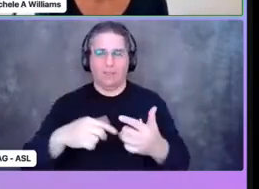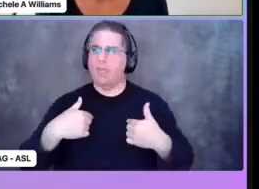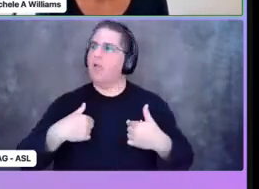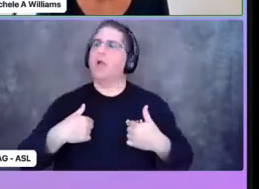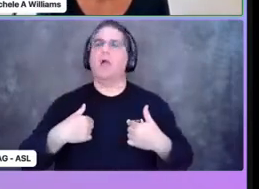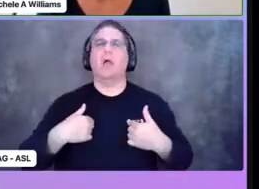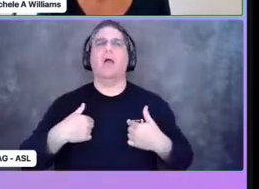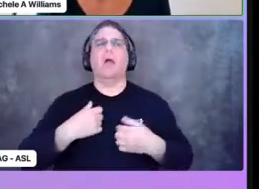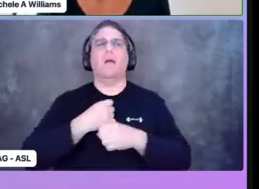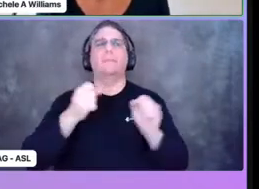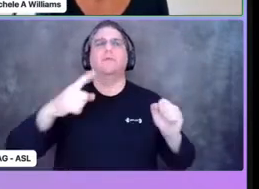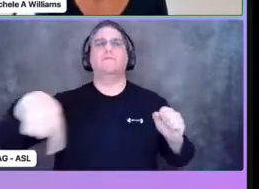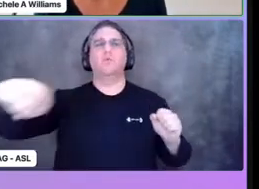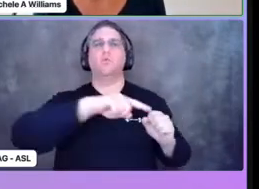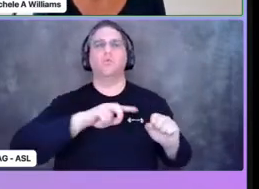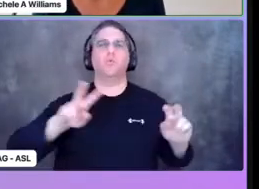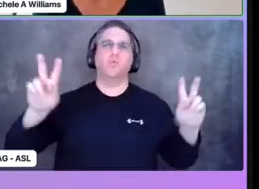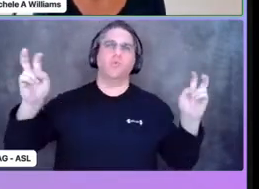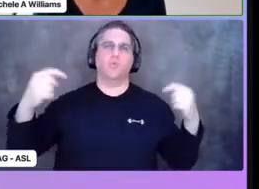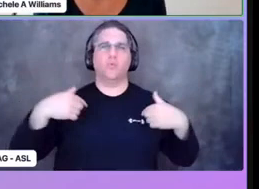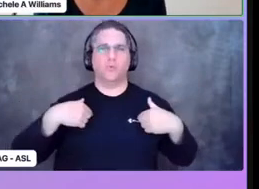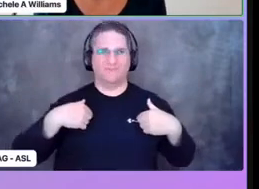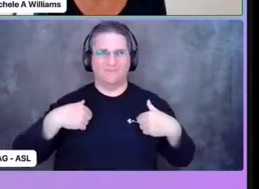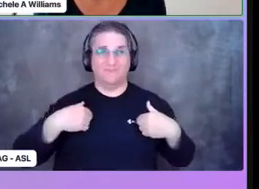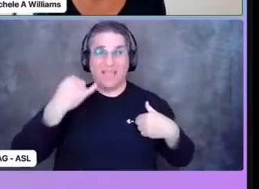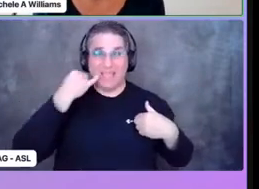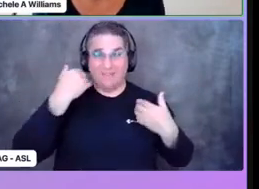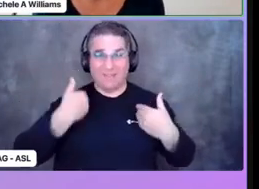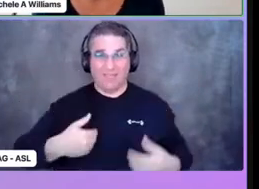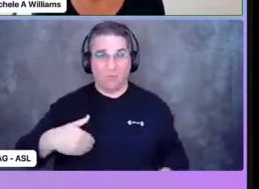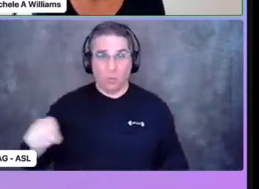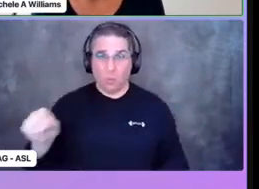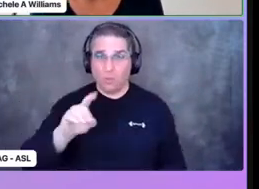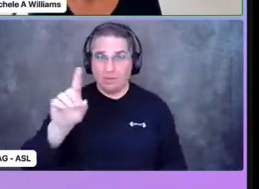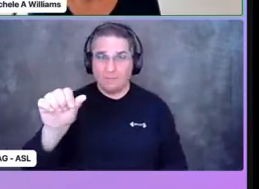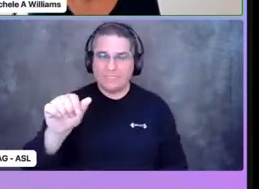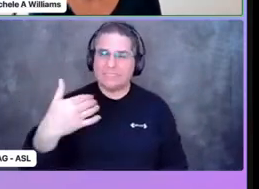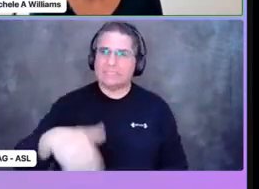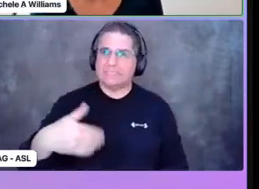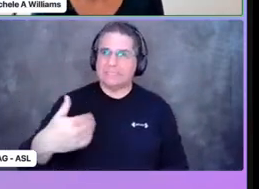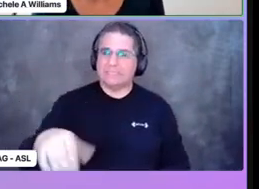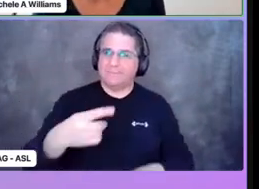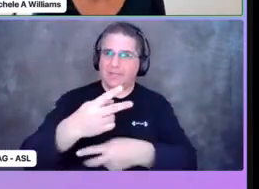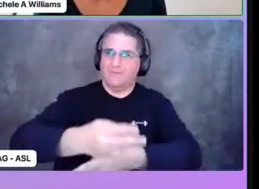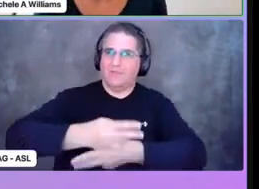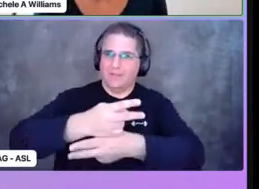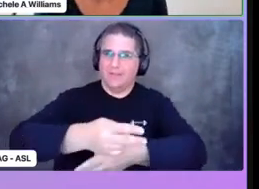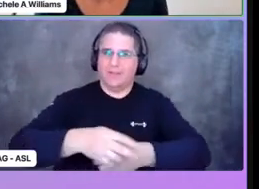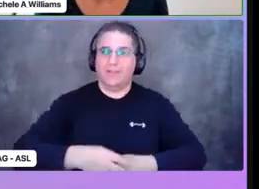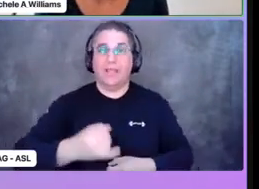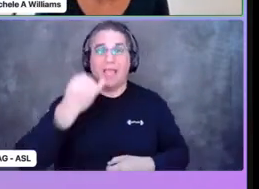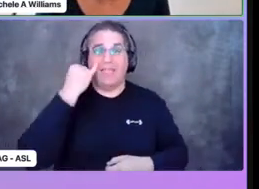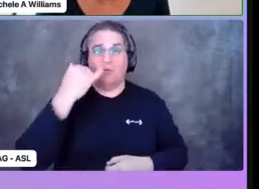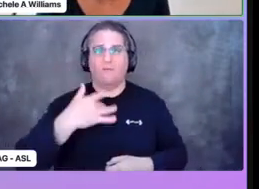to avoid a savior complex, and this is particularly for people who are non disabled